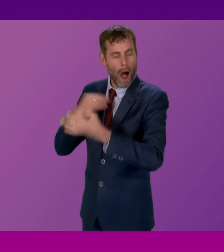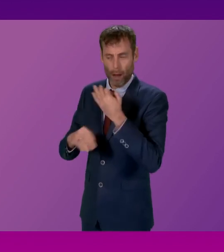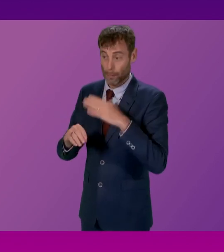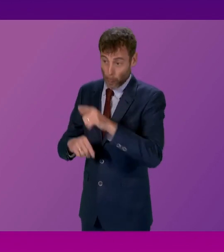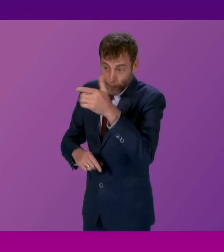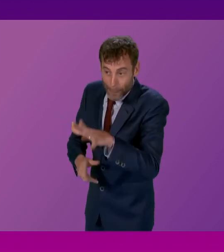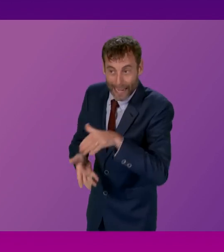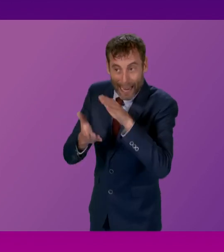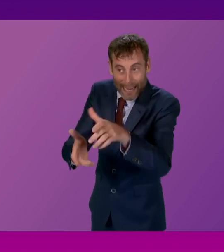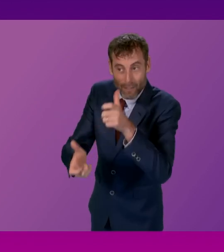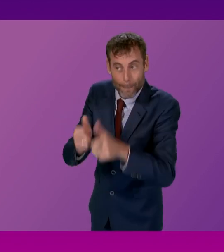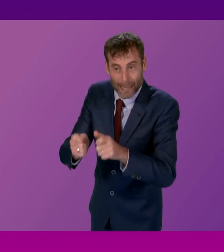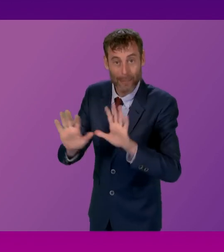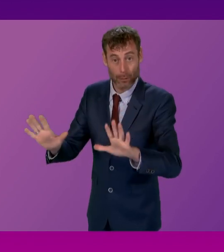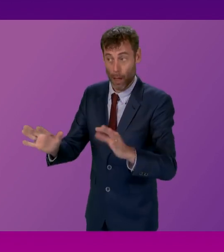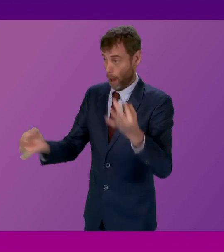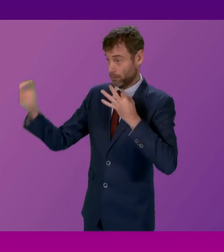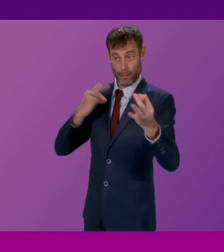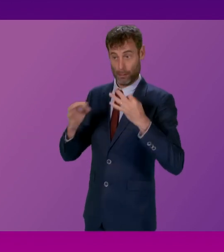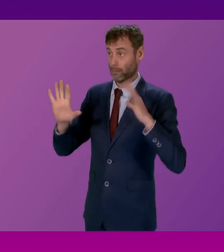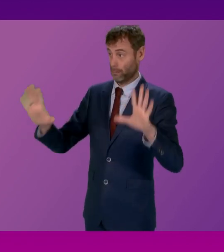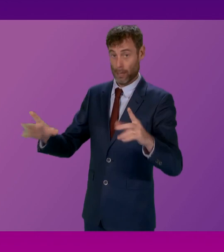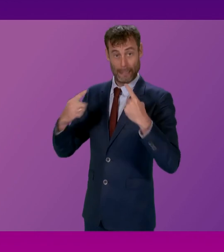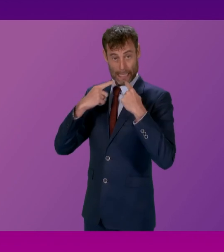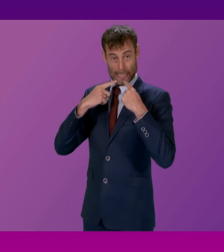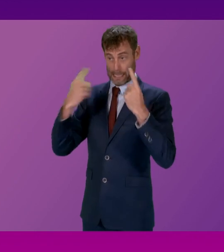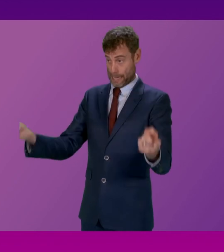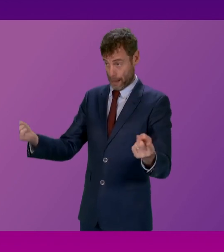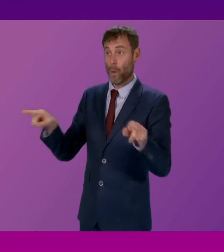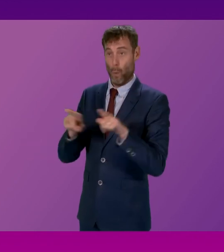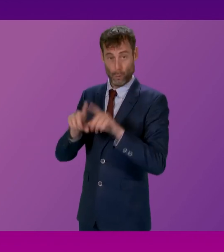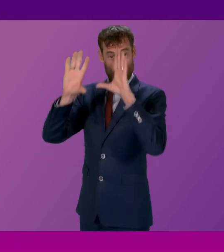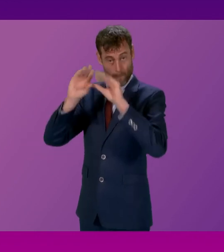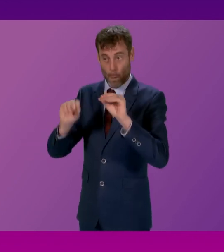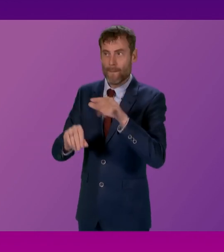I give an unequivocal guarantee to those families who have been bereaved by Covid that the messages